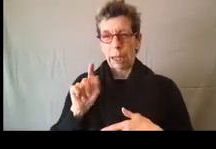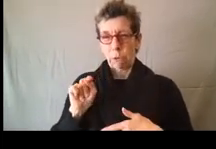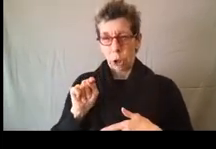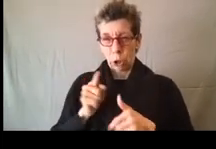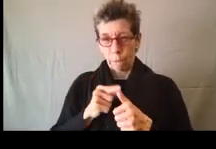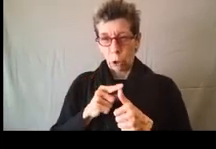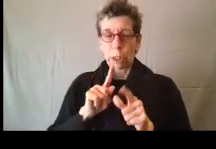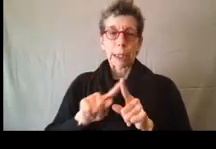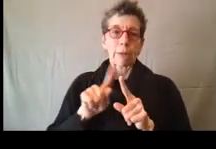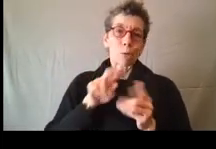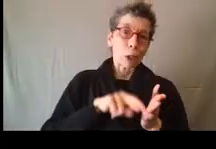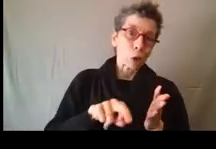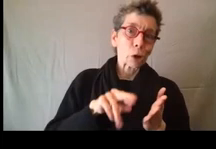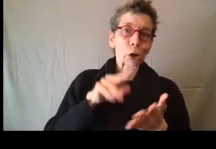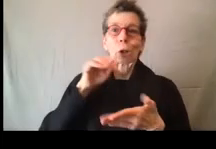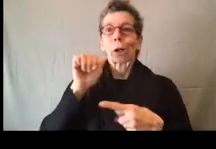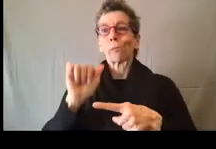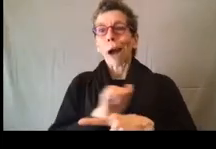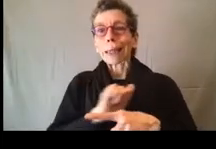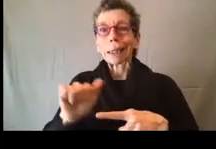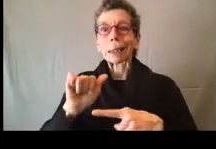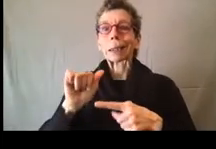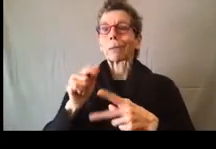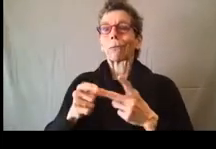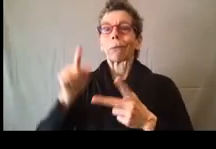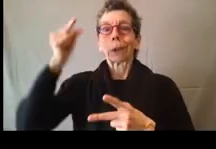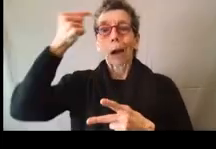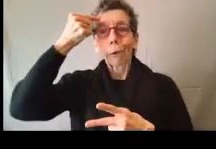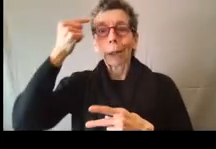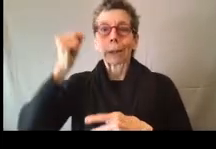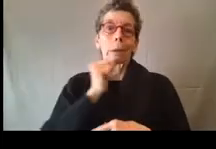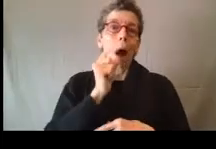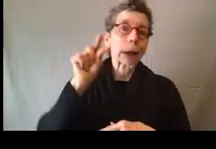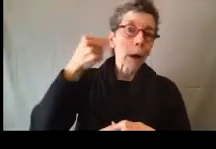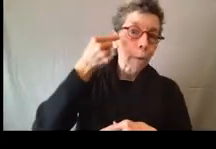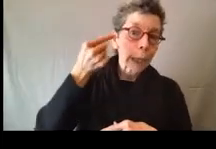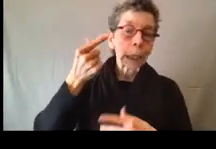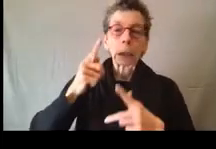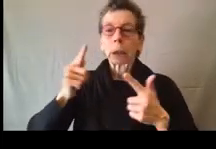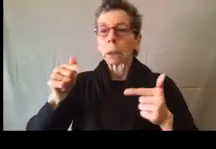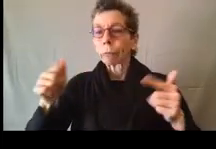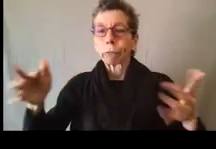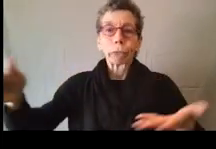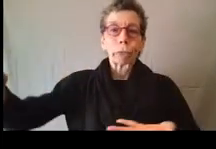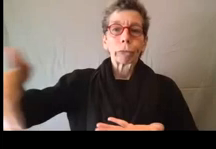literature, governmental and nongovernmental literature to determine what our standards,